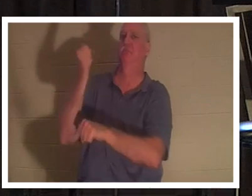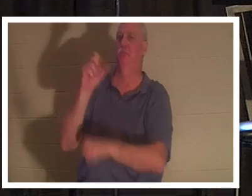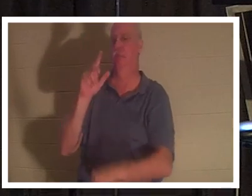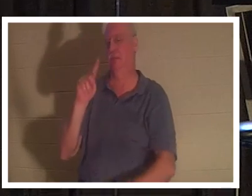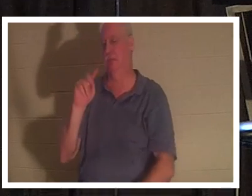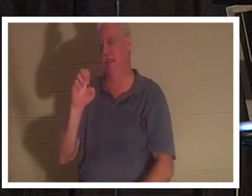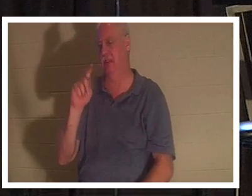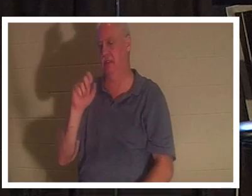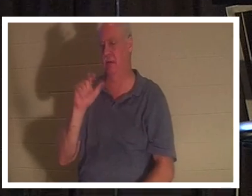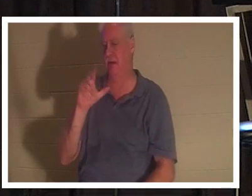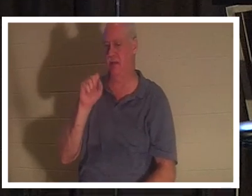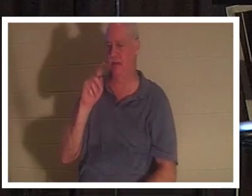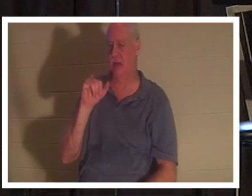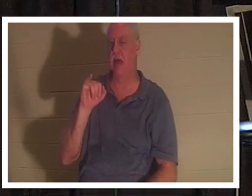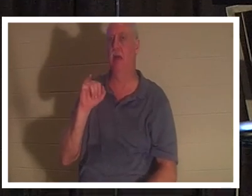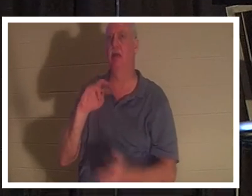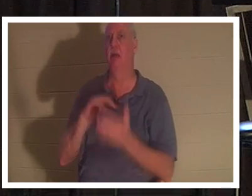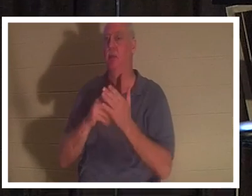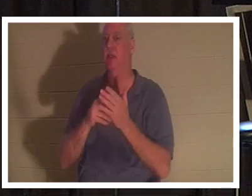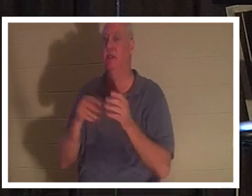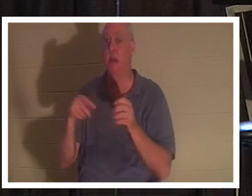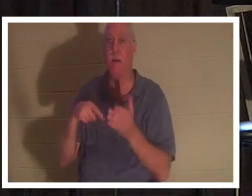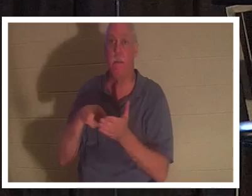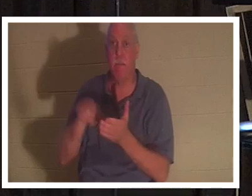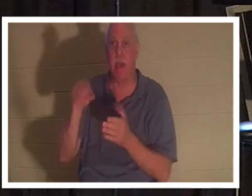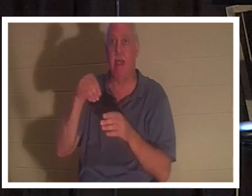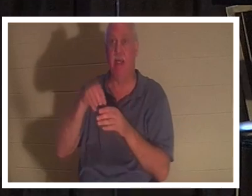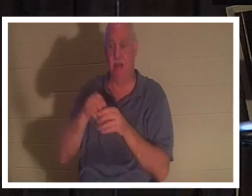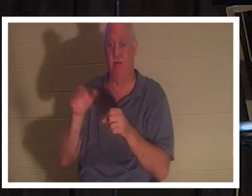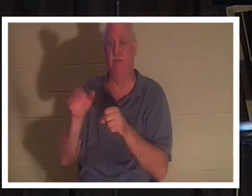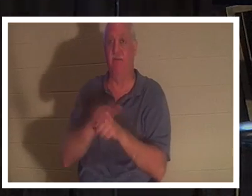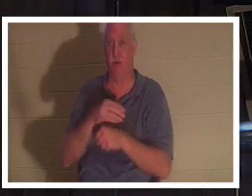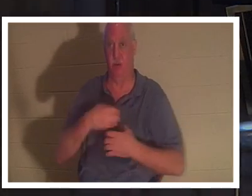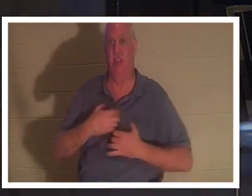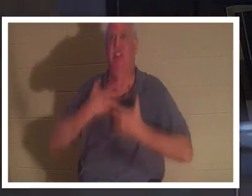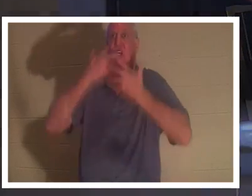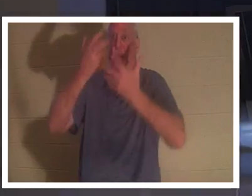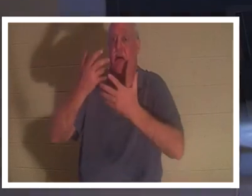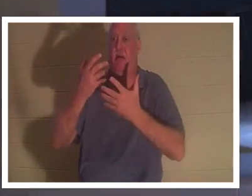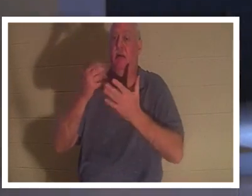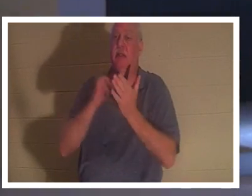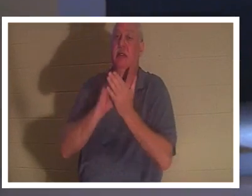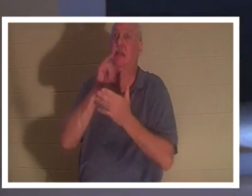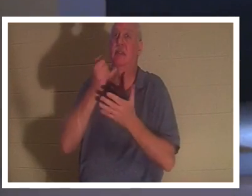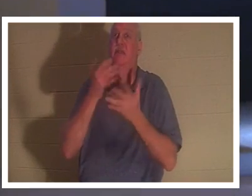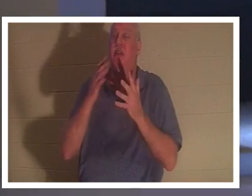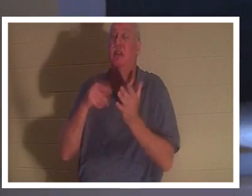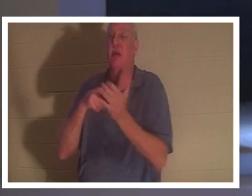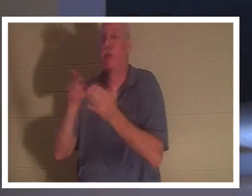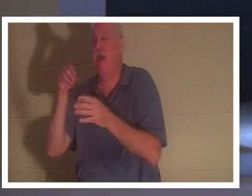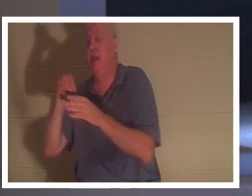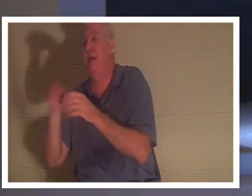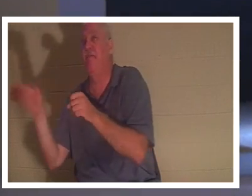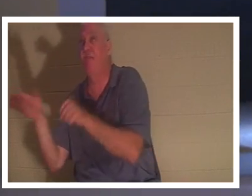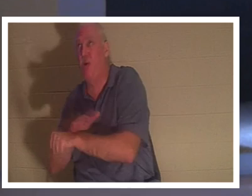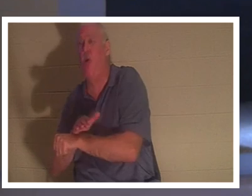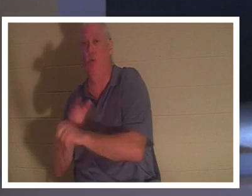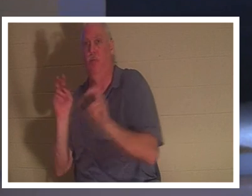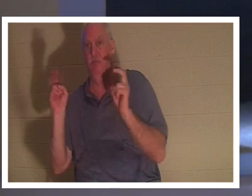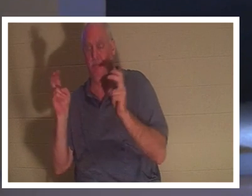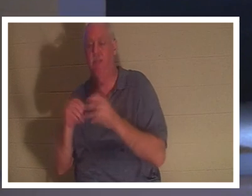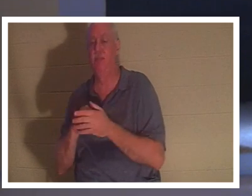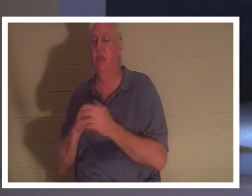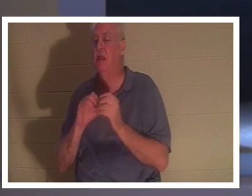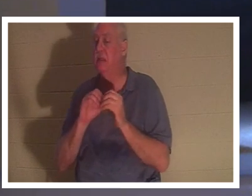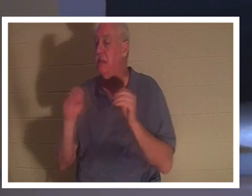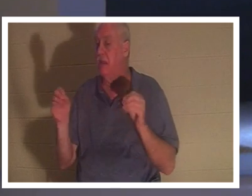literally means "paid in full" It is finished! It is paid in full! There's nothing that you can add to